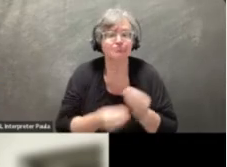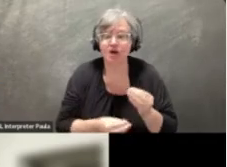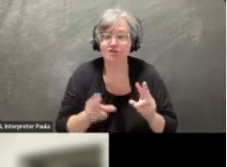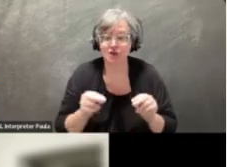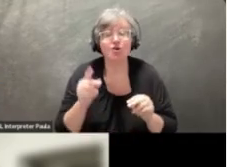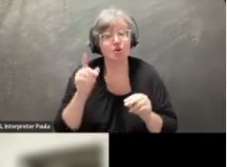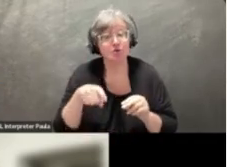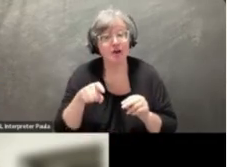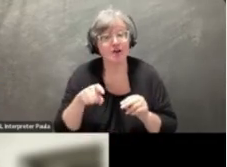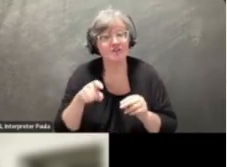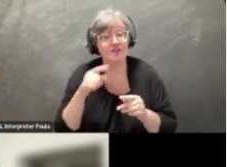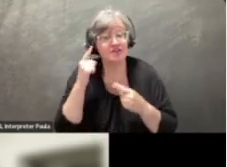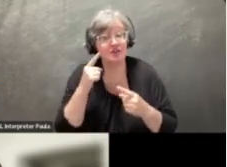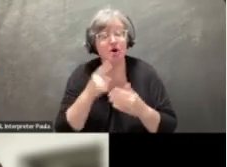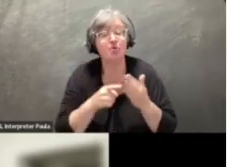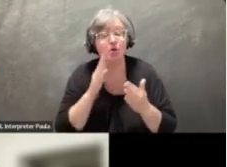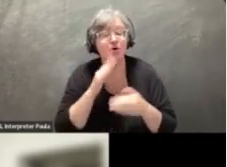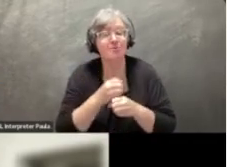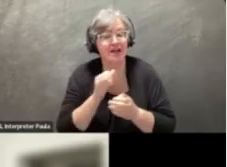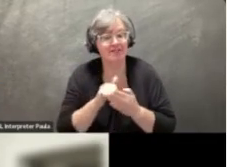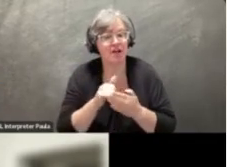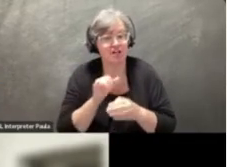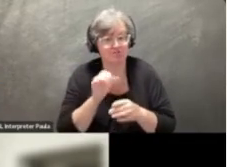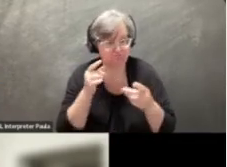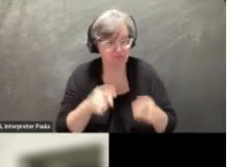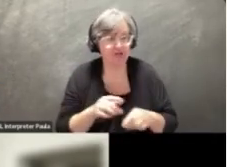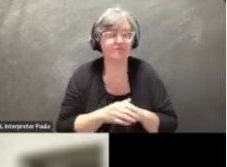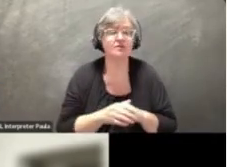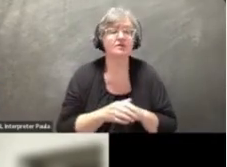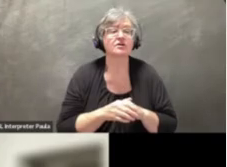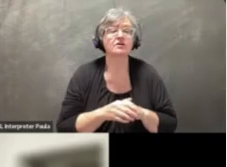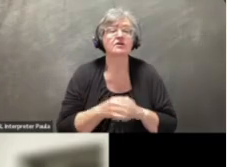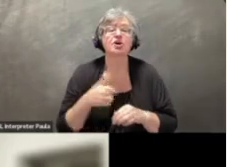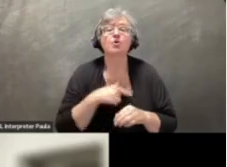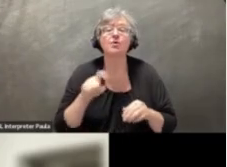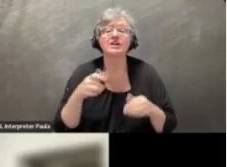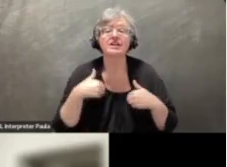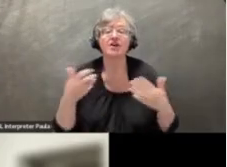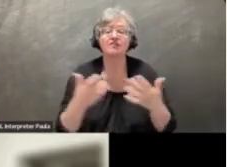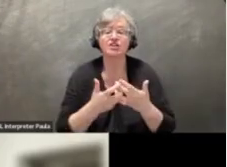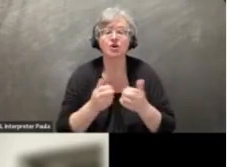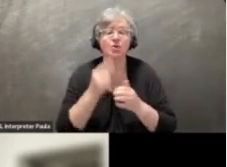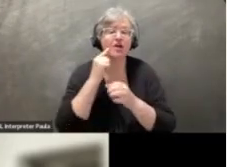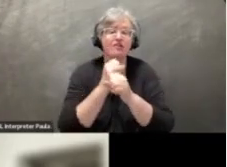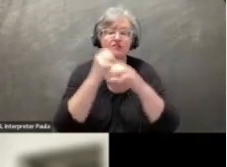that happen? So what we really need to be mindful of is we need to have alignment with our vision and our practice. We